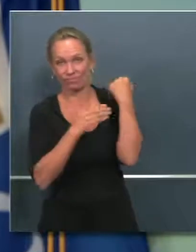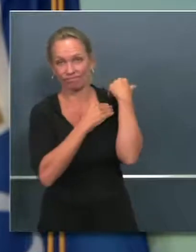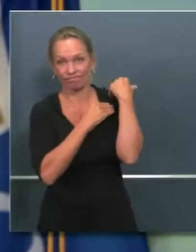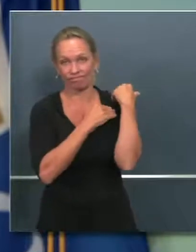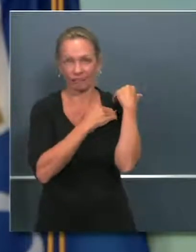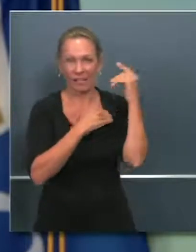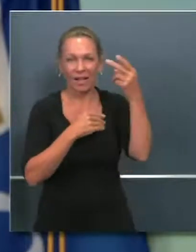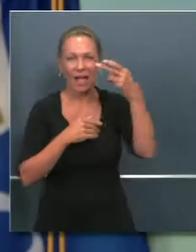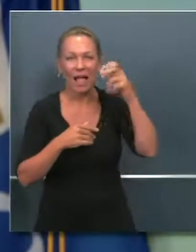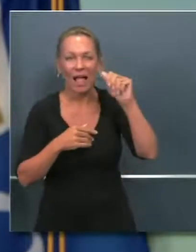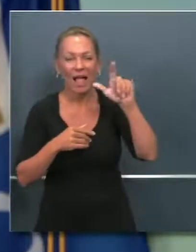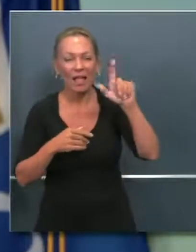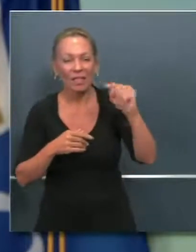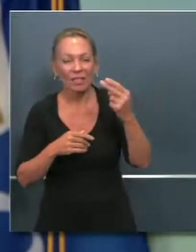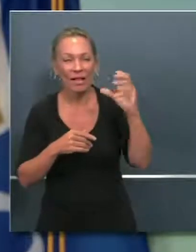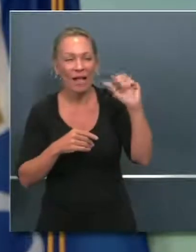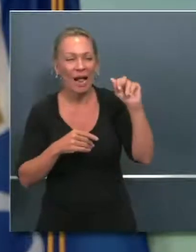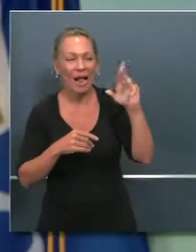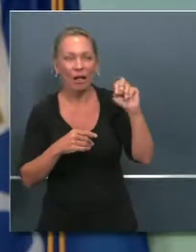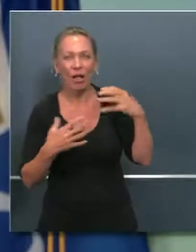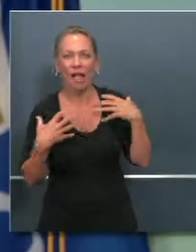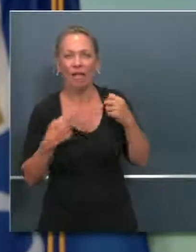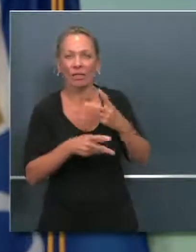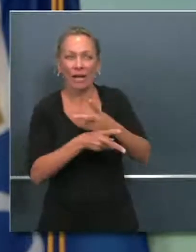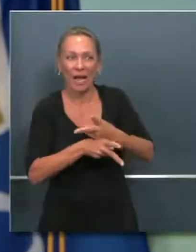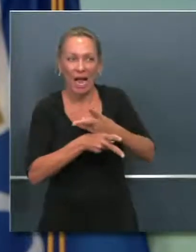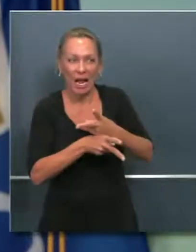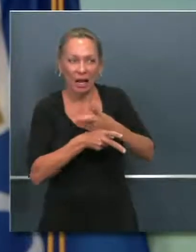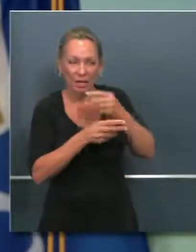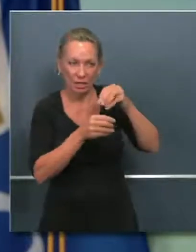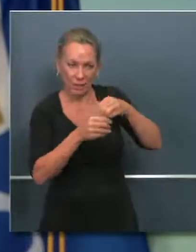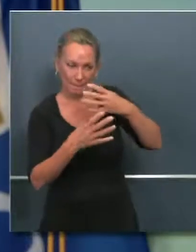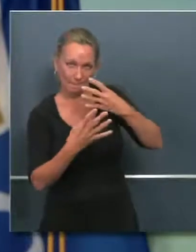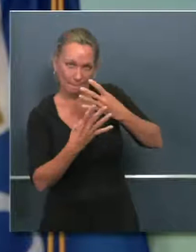decisions but to be fair makes those decisions and determinations in partnership with many